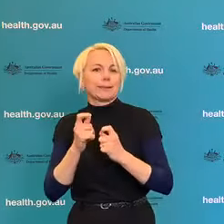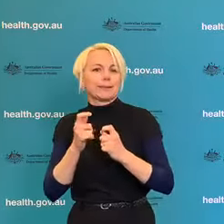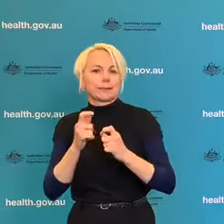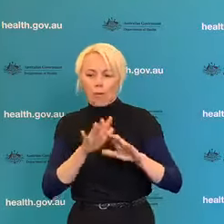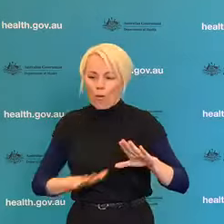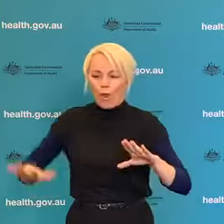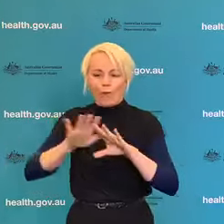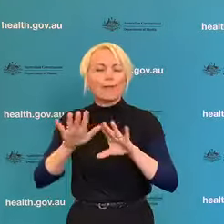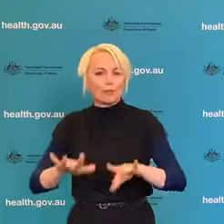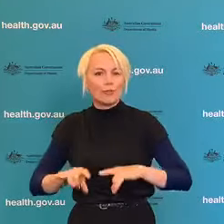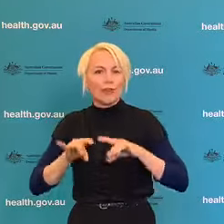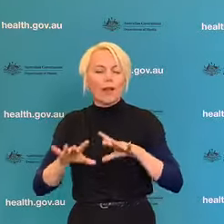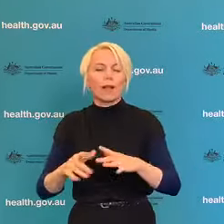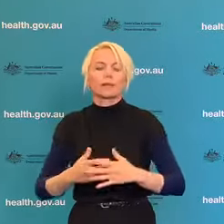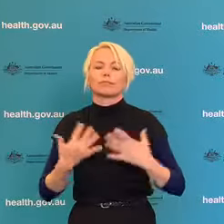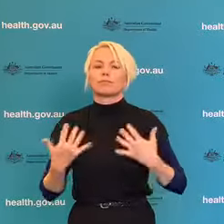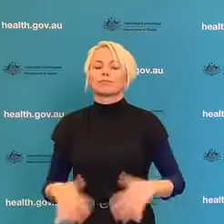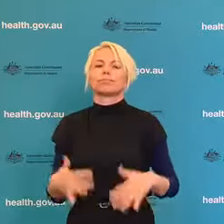pandemic.